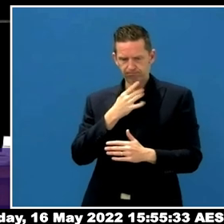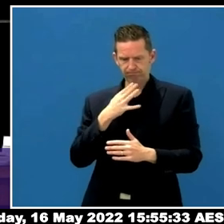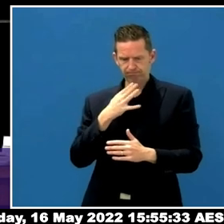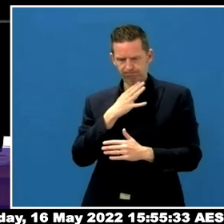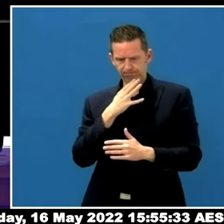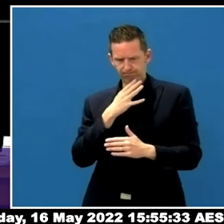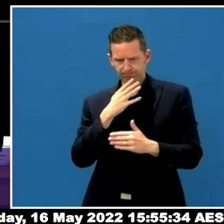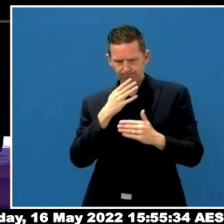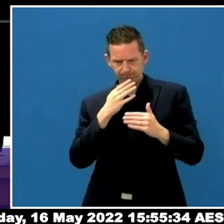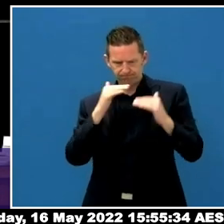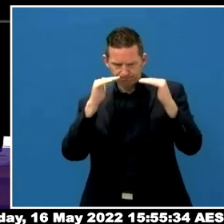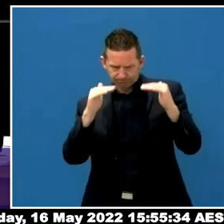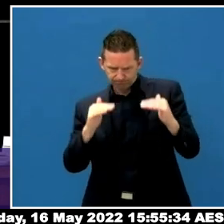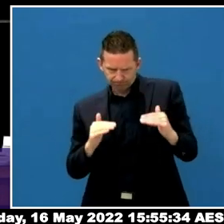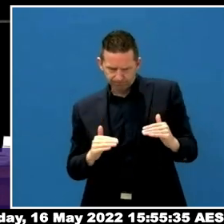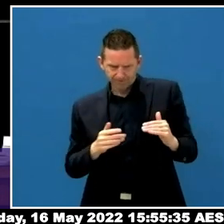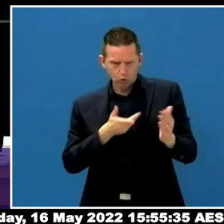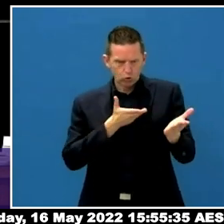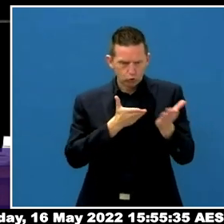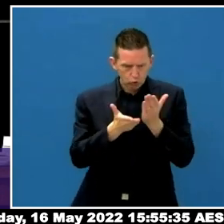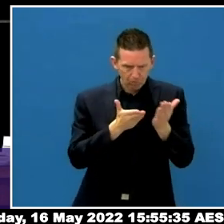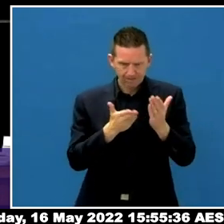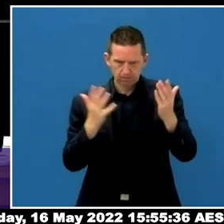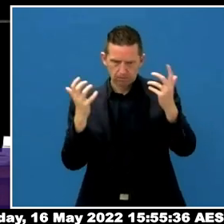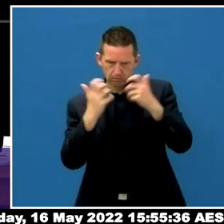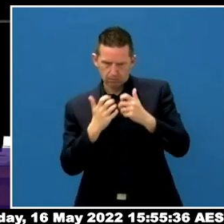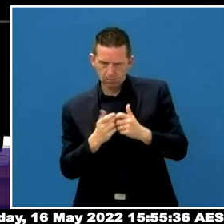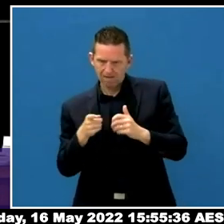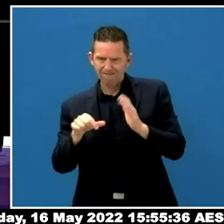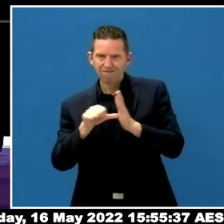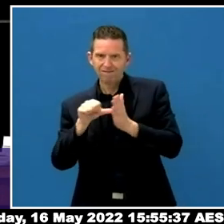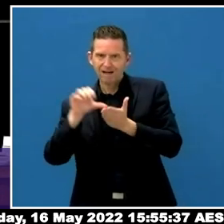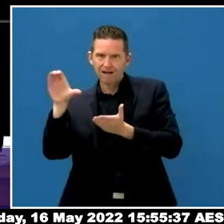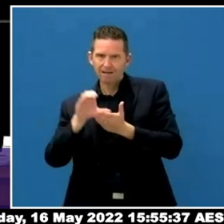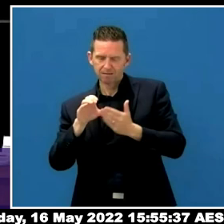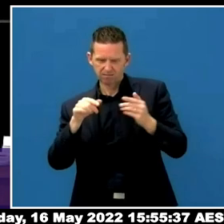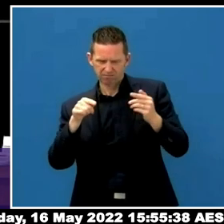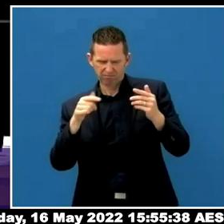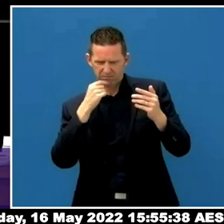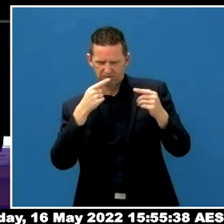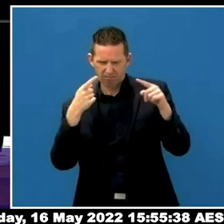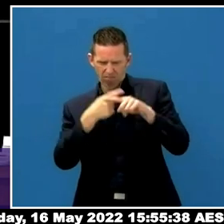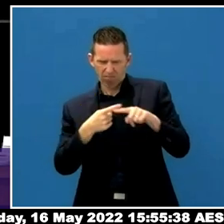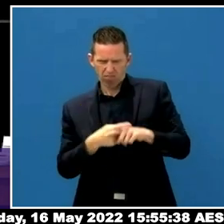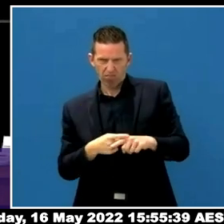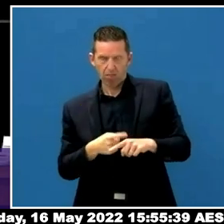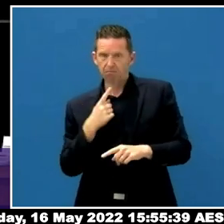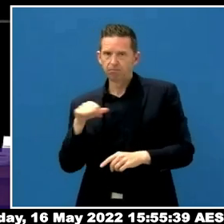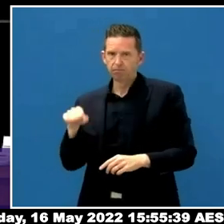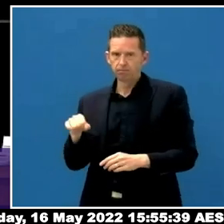Correct. MR FOGARTY: Third, quote amounts for a period were sometimes more than the funding allocated for that period for Toby?